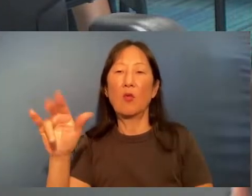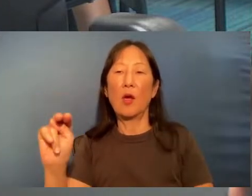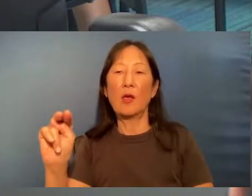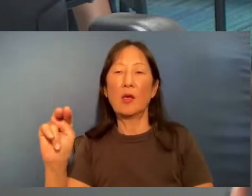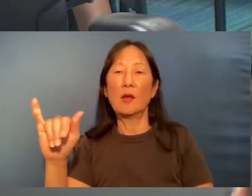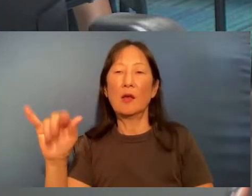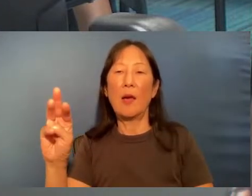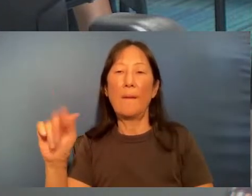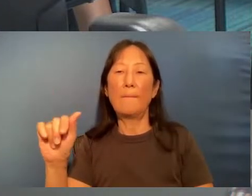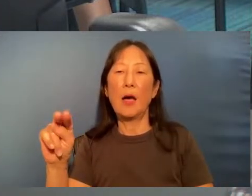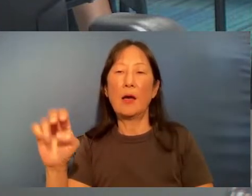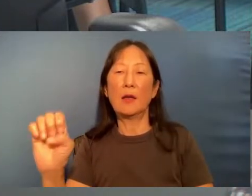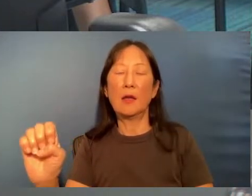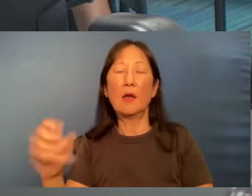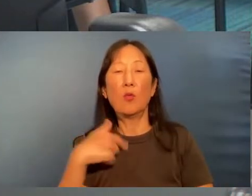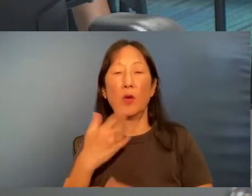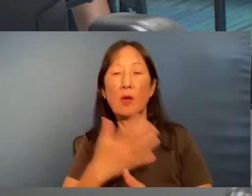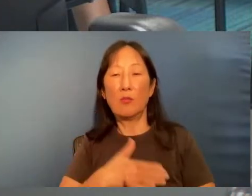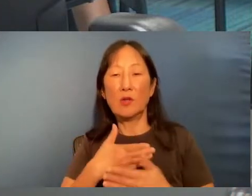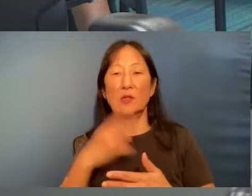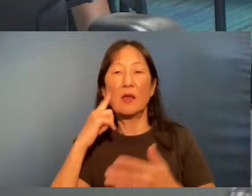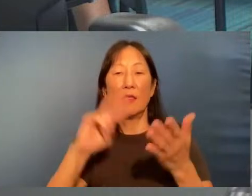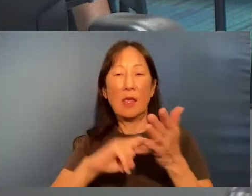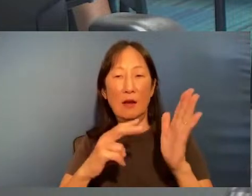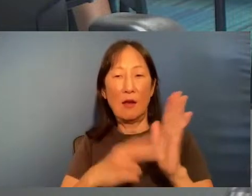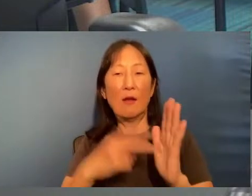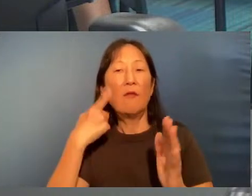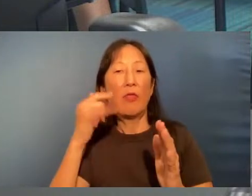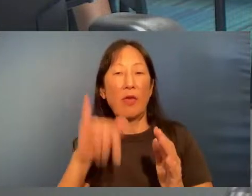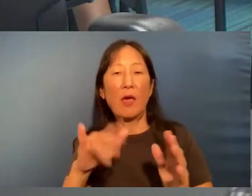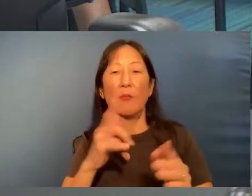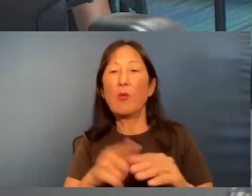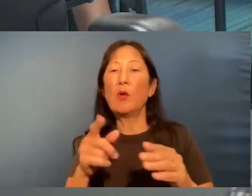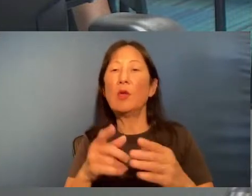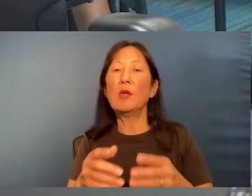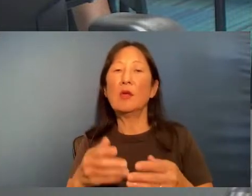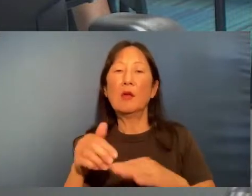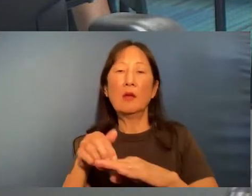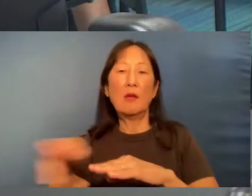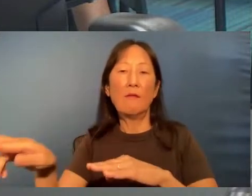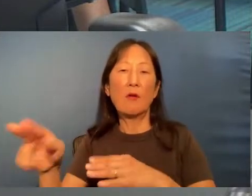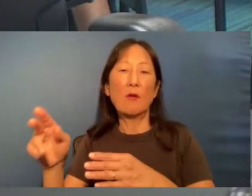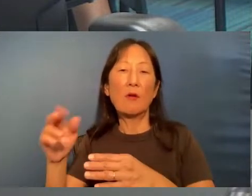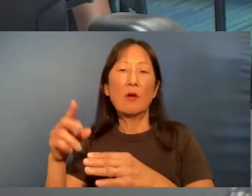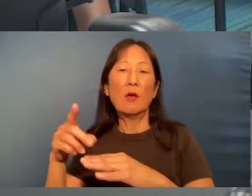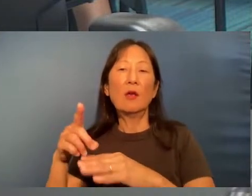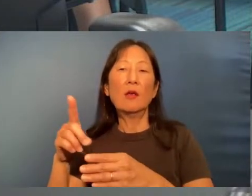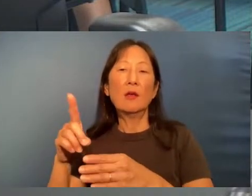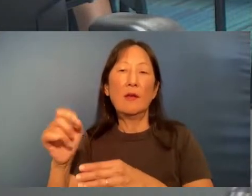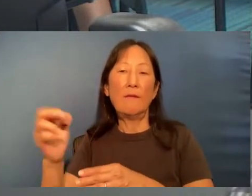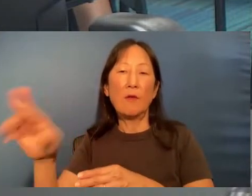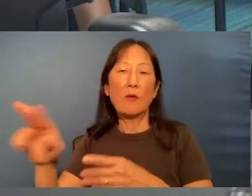We appreciate the intent of this measure and we defer to Hawaii Civil Rights Commission DA